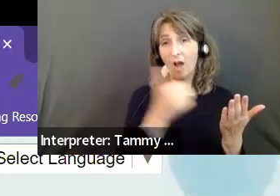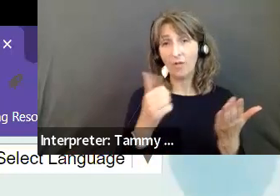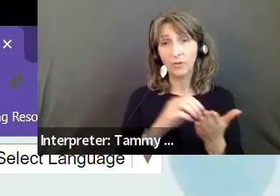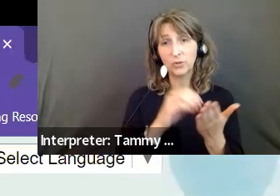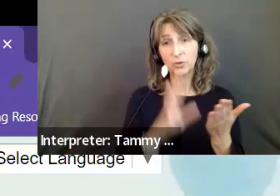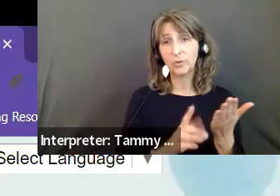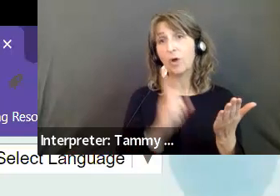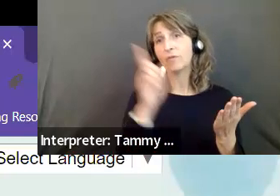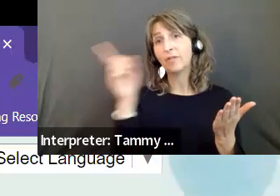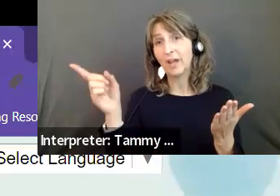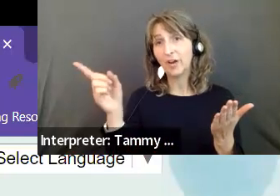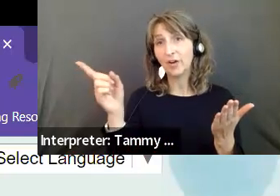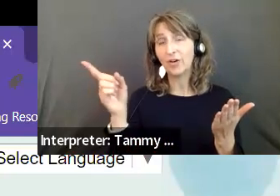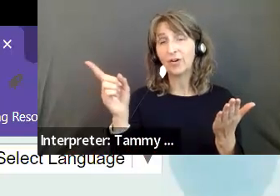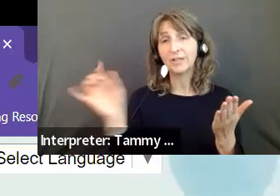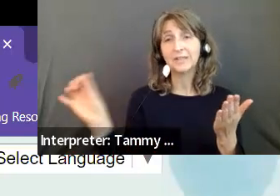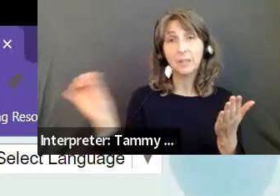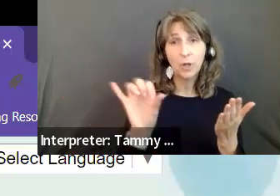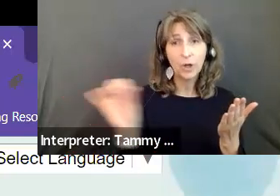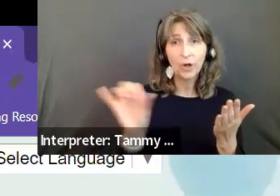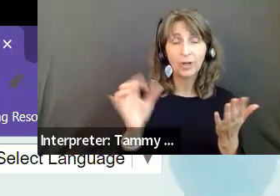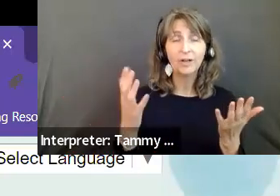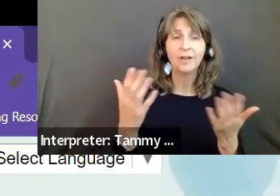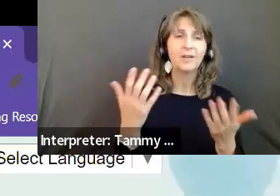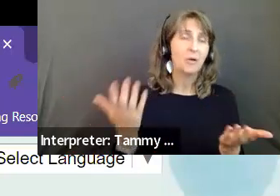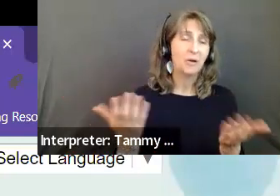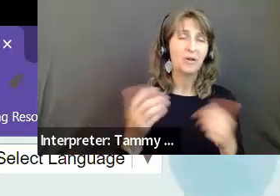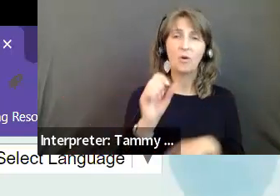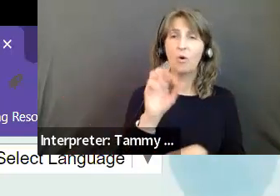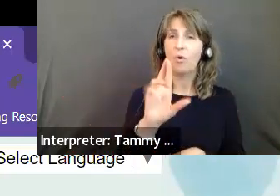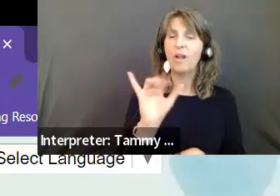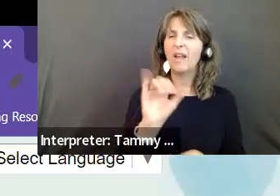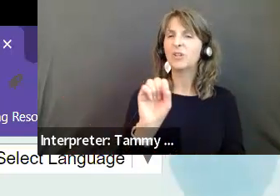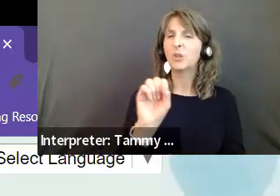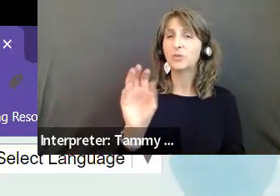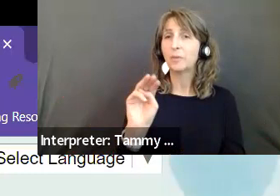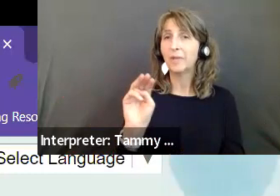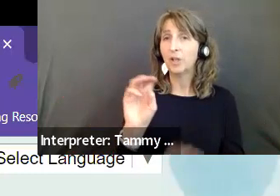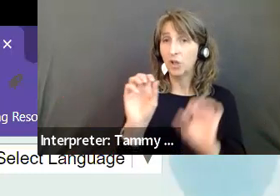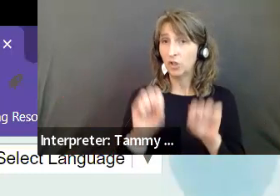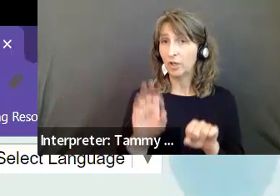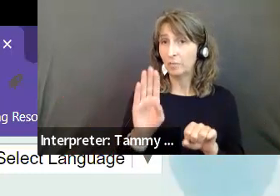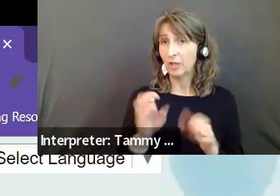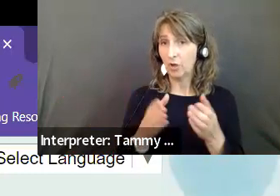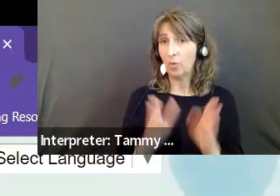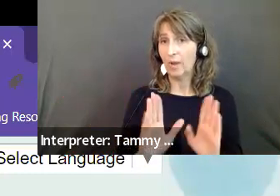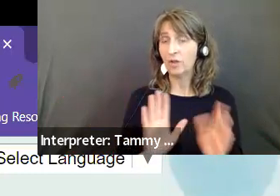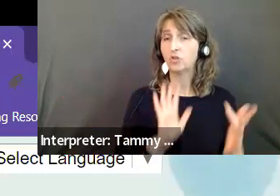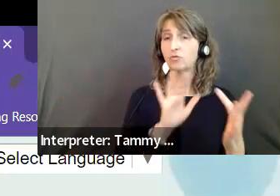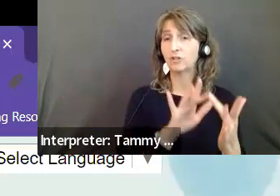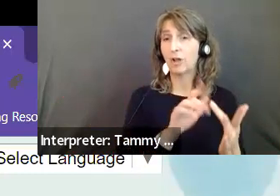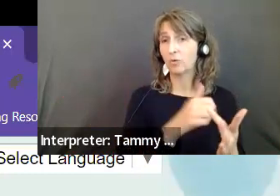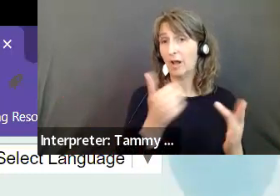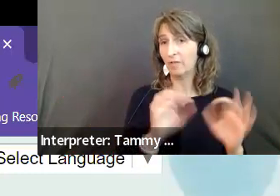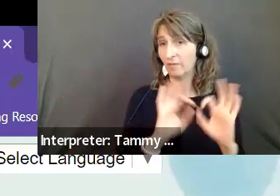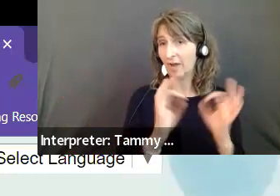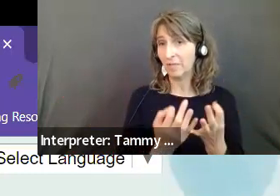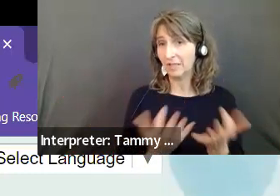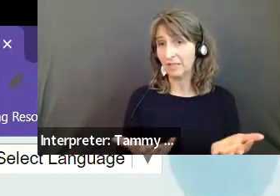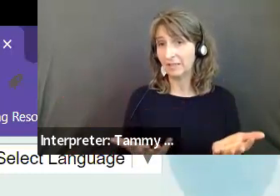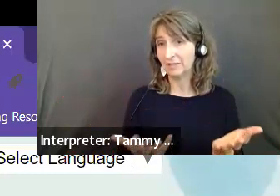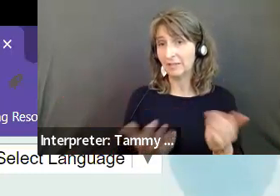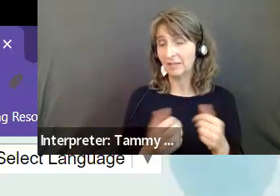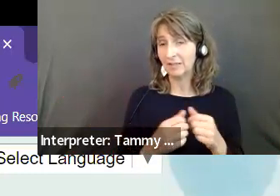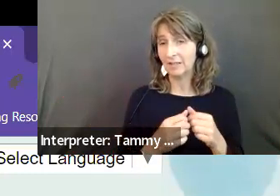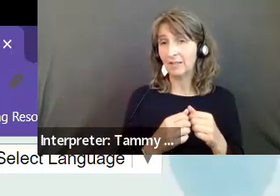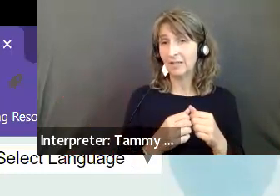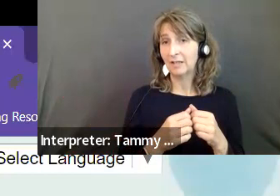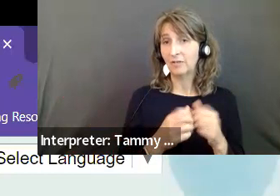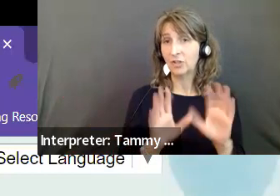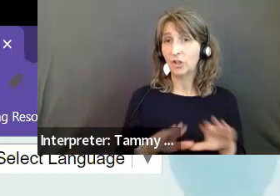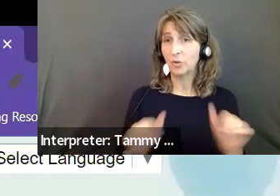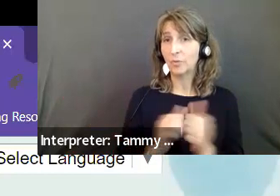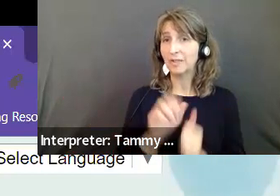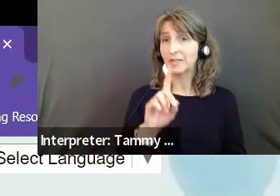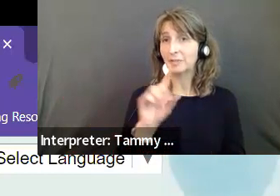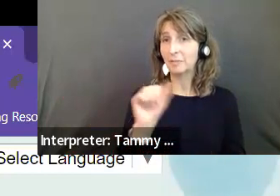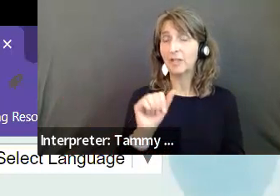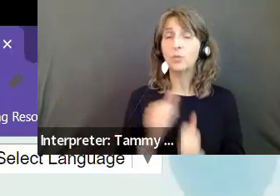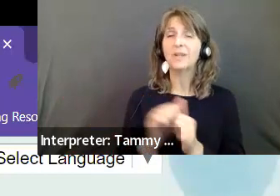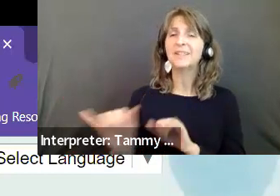But I mean, I would think like maybe even social media could be a platform that people can reach out to other families of children with disabilities with their same disability.